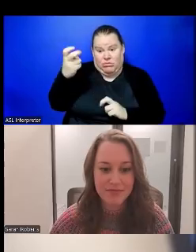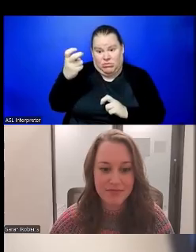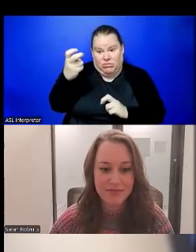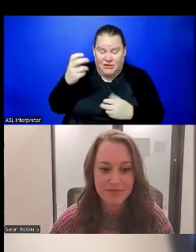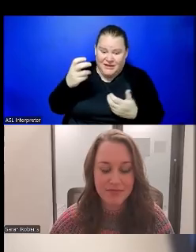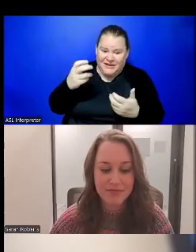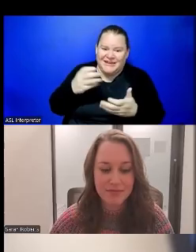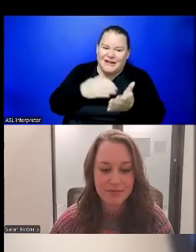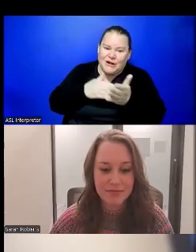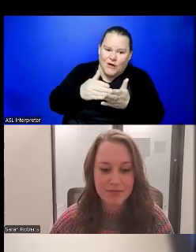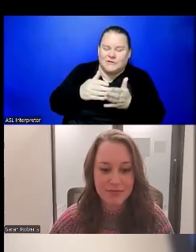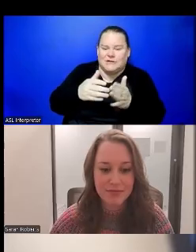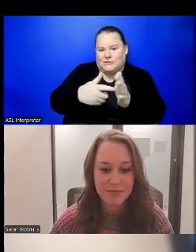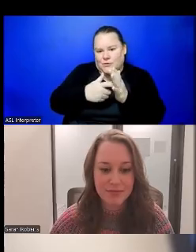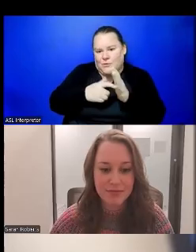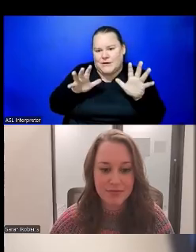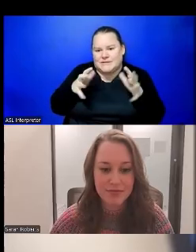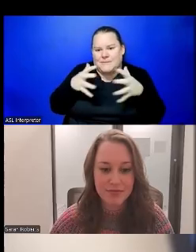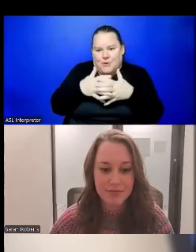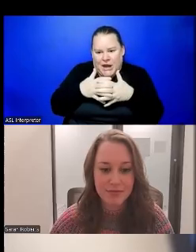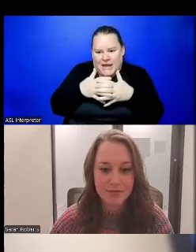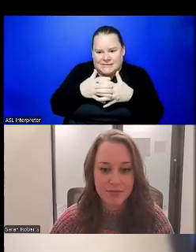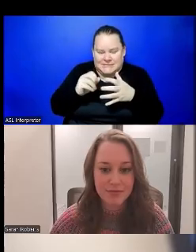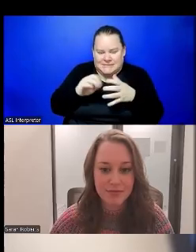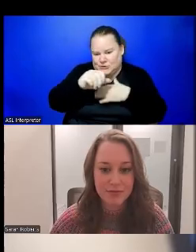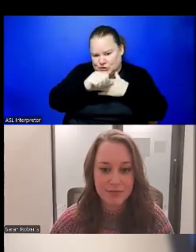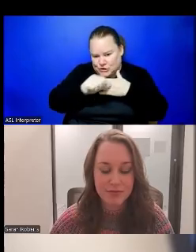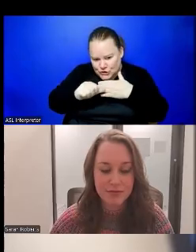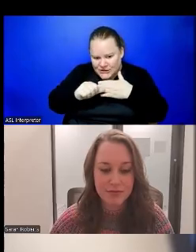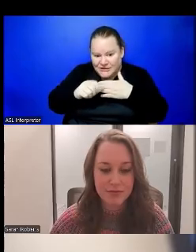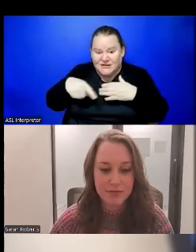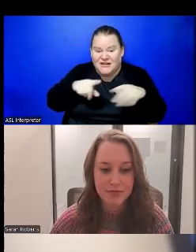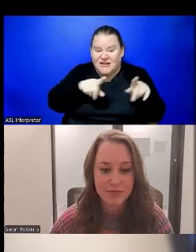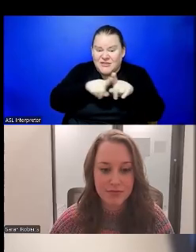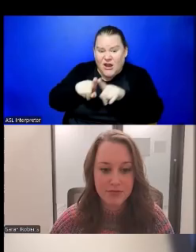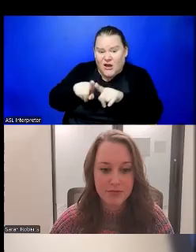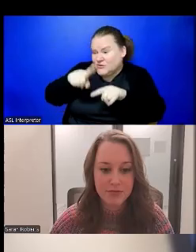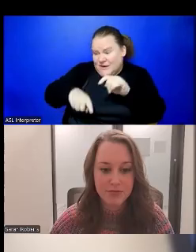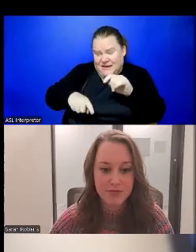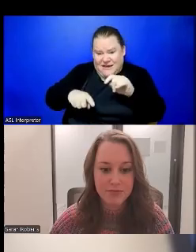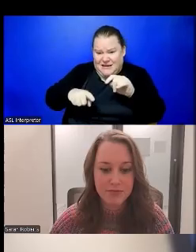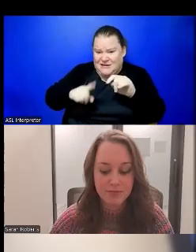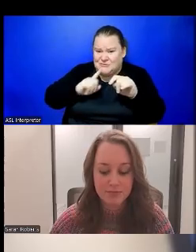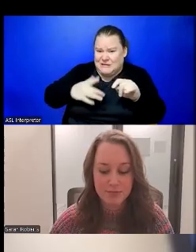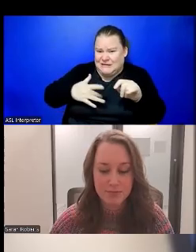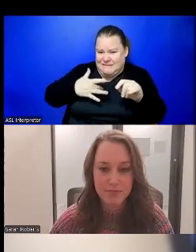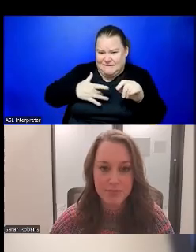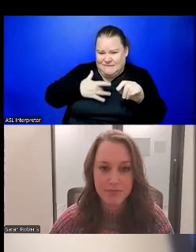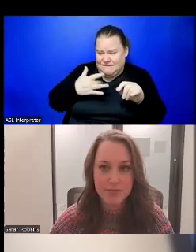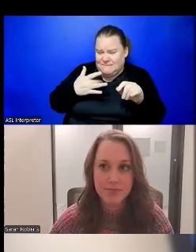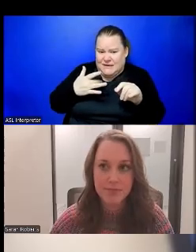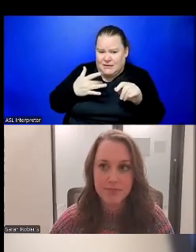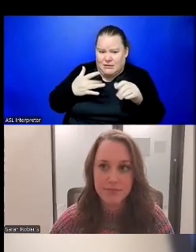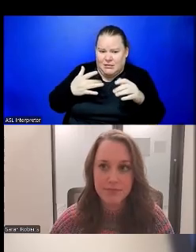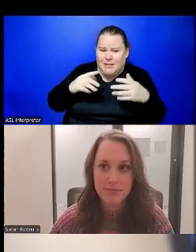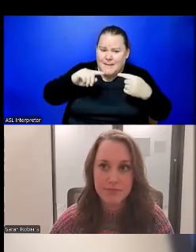surgery. These individuals also have pain insensitivity and delayed gastric emptying, and it's this combination of the